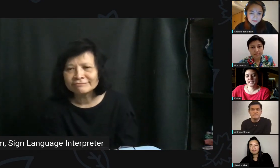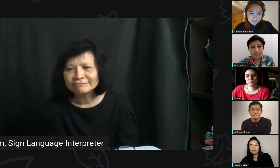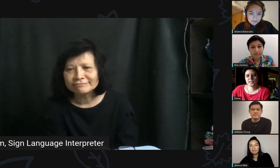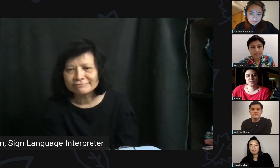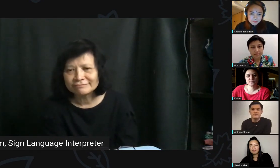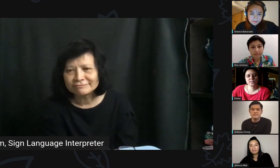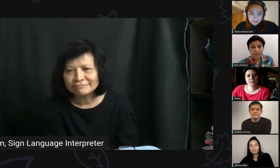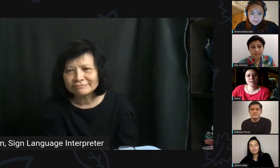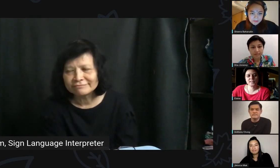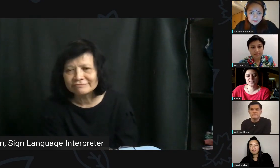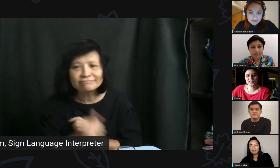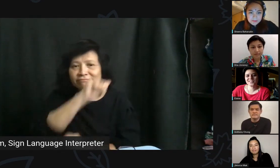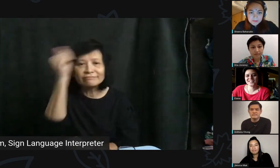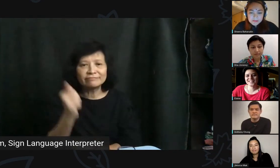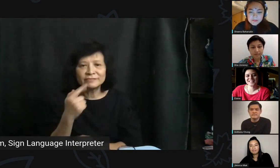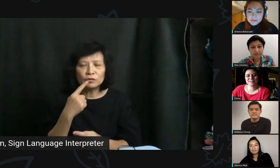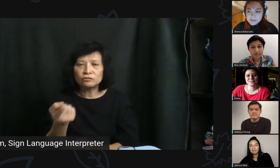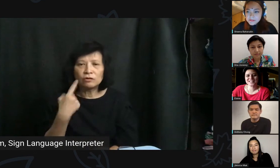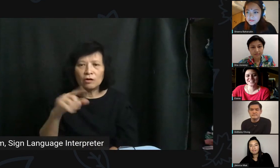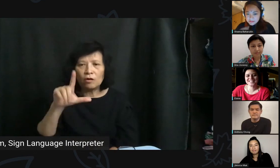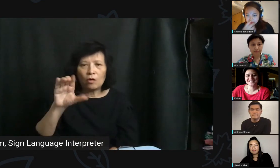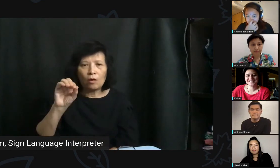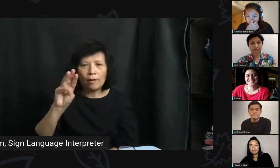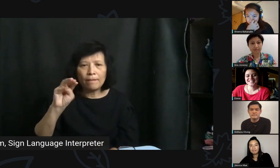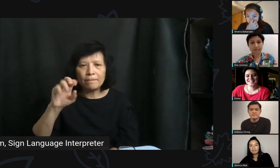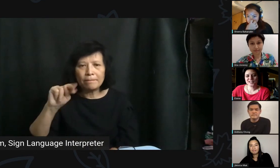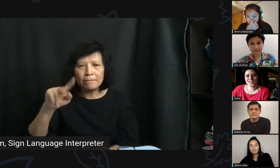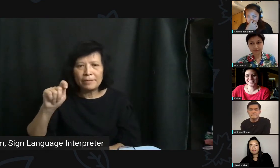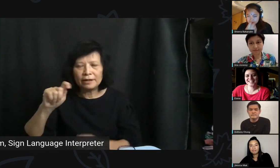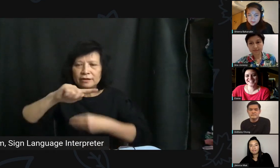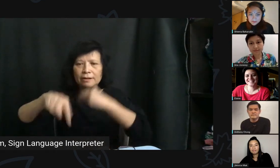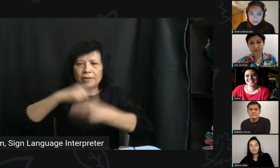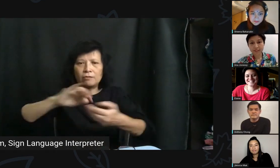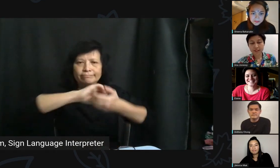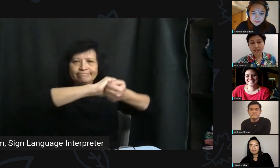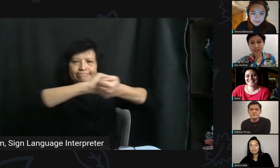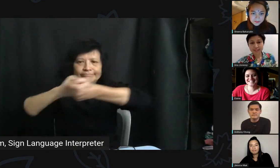Anyone else wants to comment on the collaboration online?